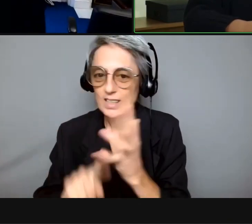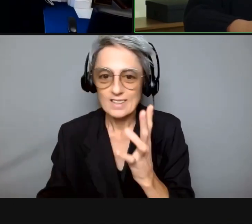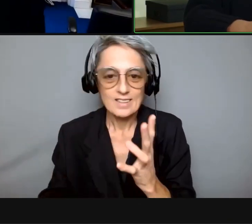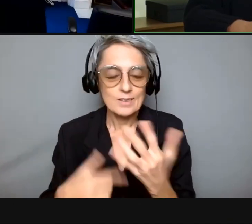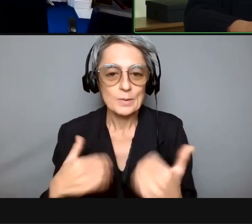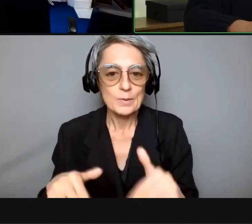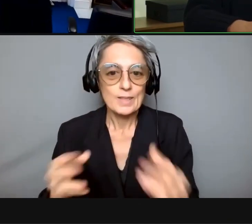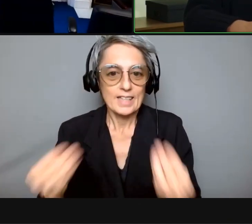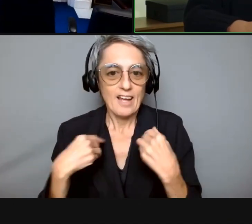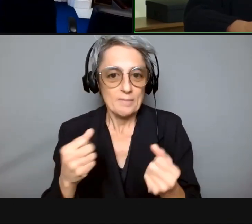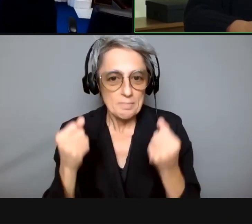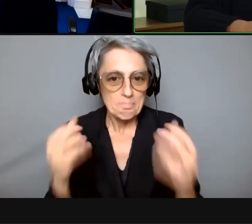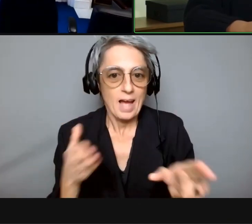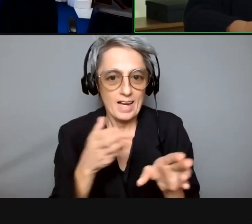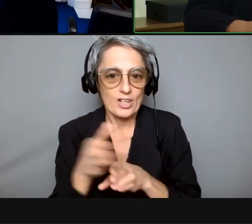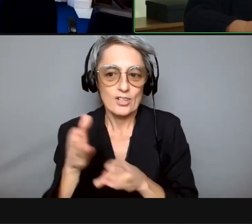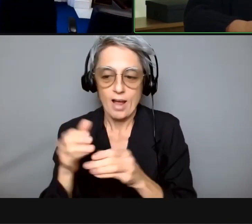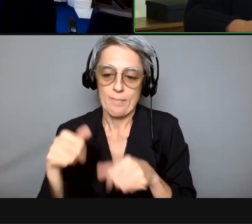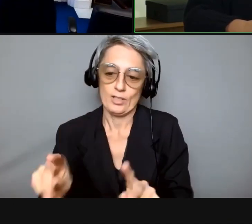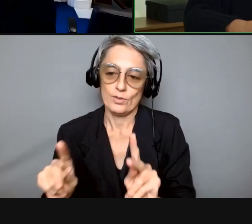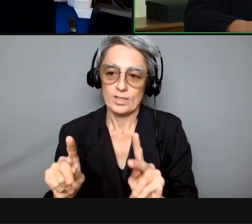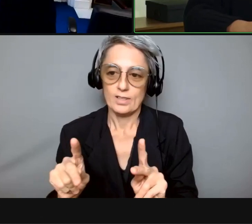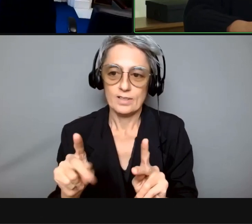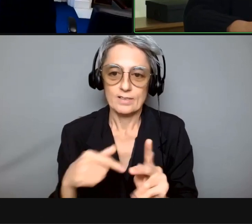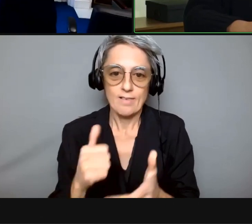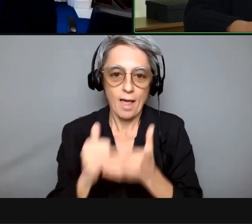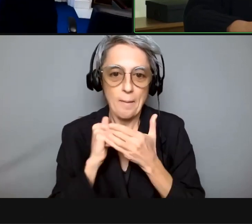and all the career growth that that I saw there.